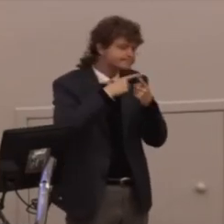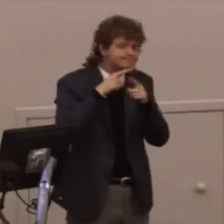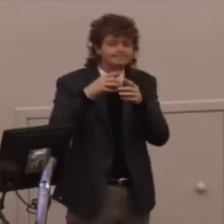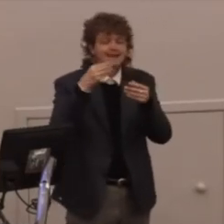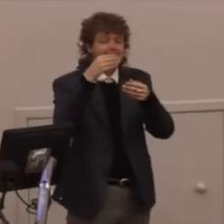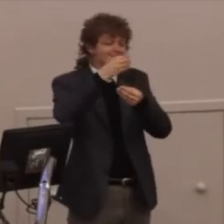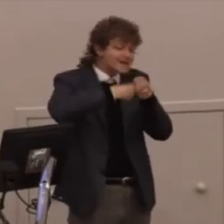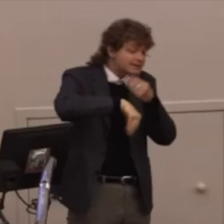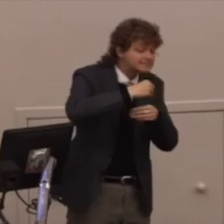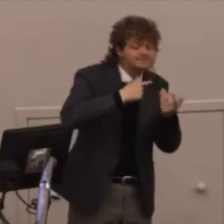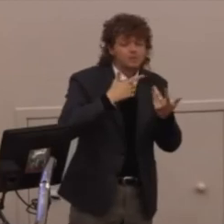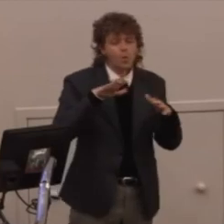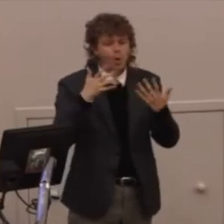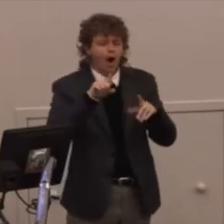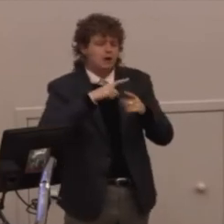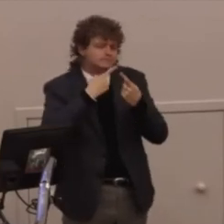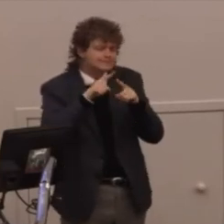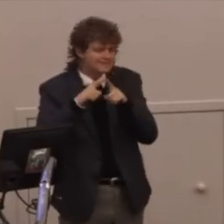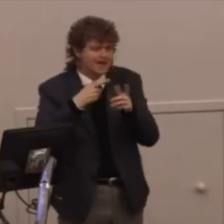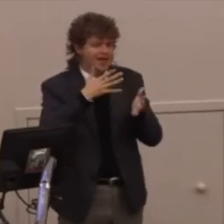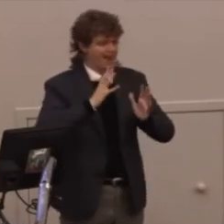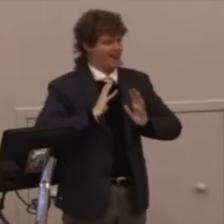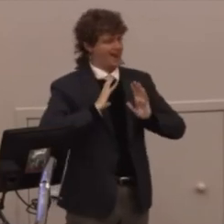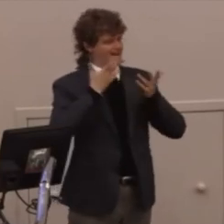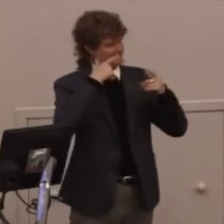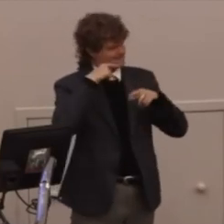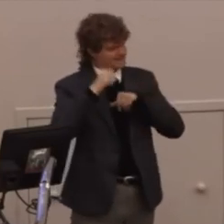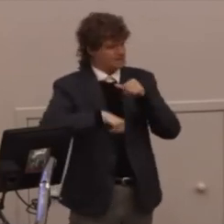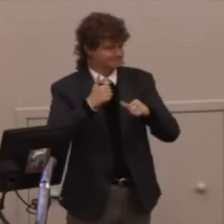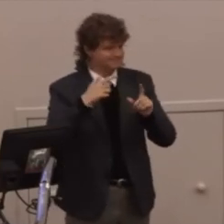those individuals. For 13 years, Britney was in a guardianship